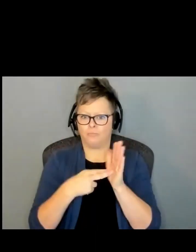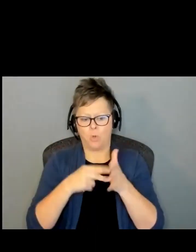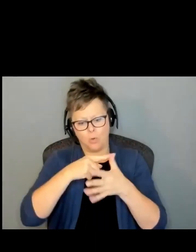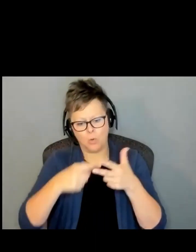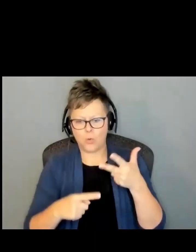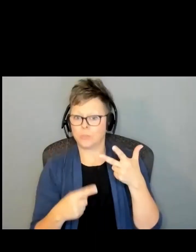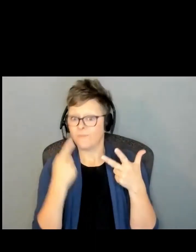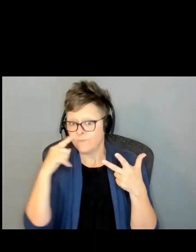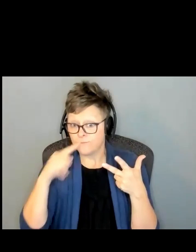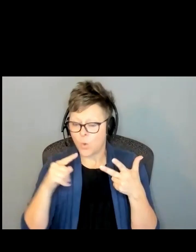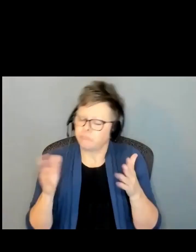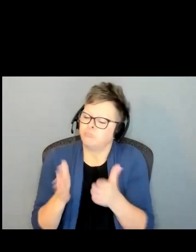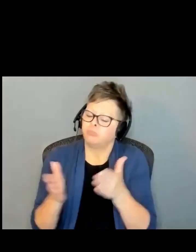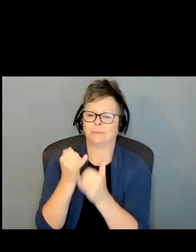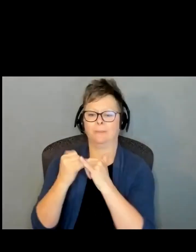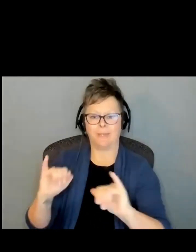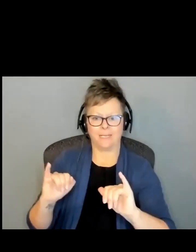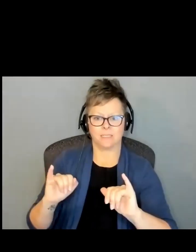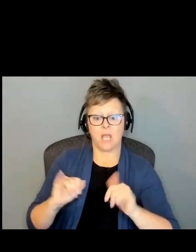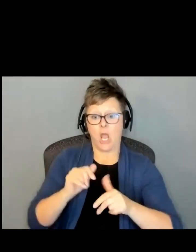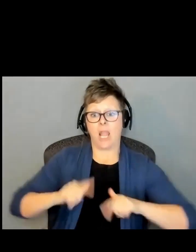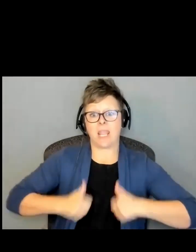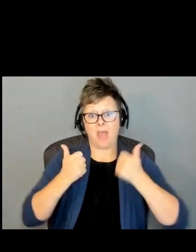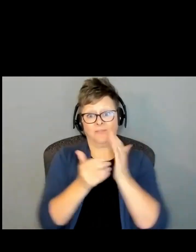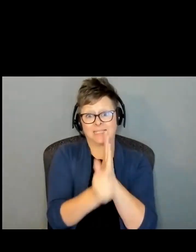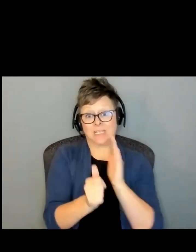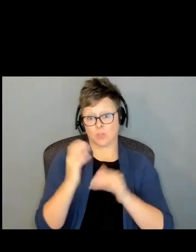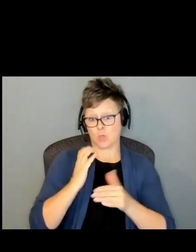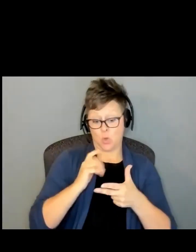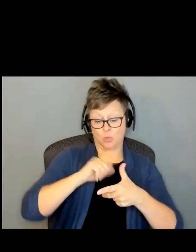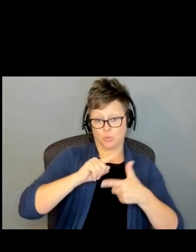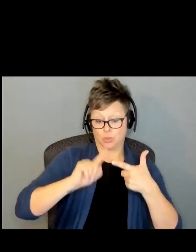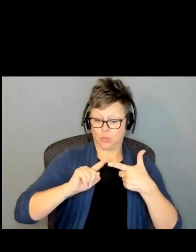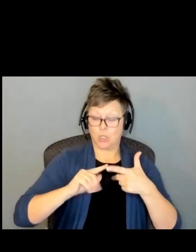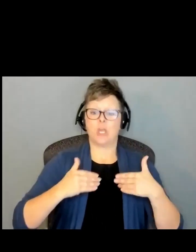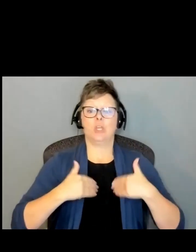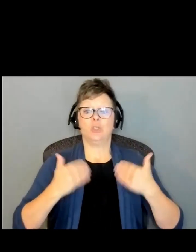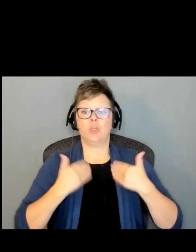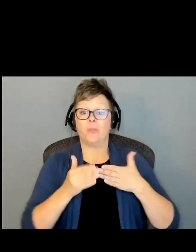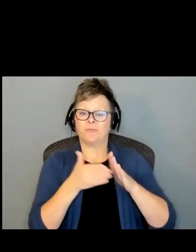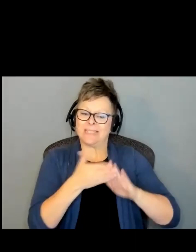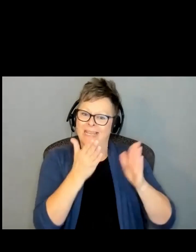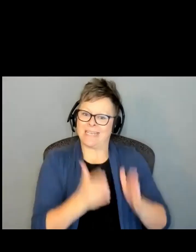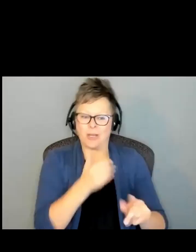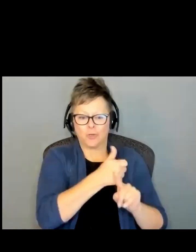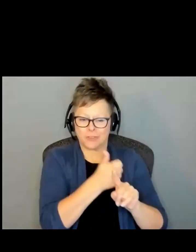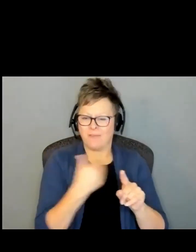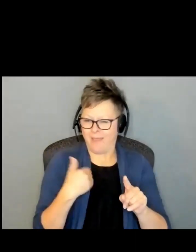which include Life Skills Coach, Youth Facilitator who shares her lived experience, and Post-secondary